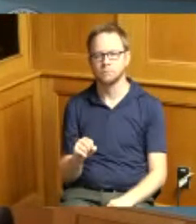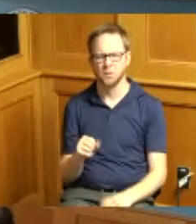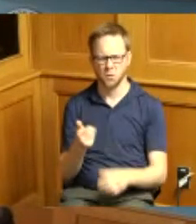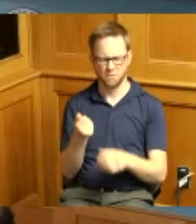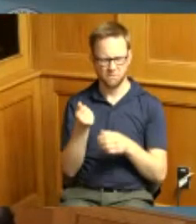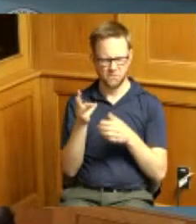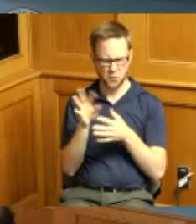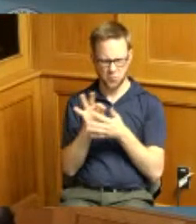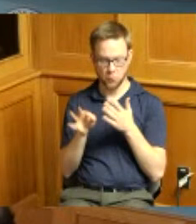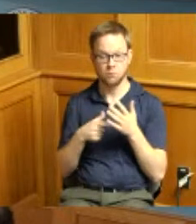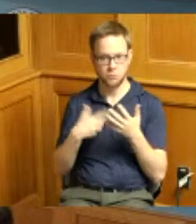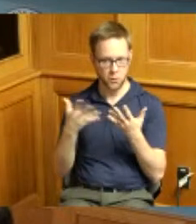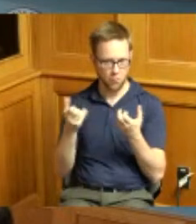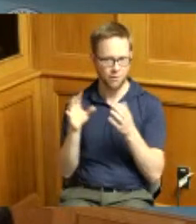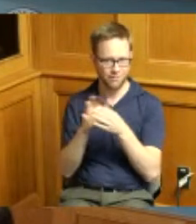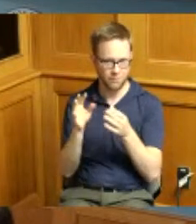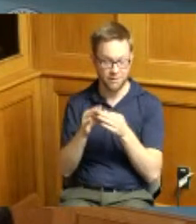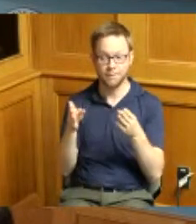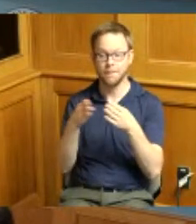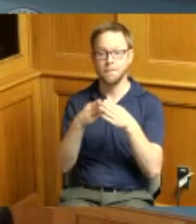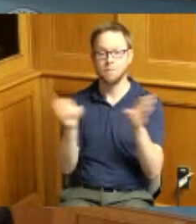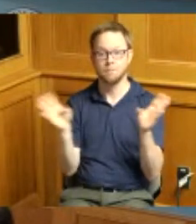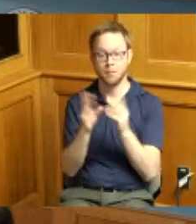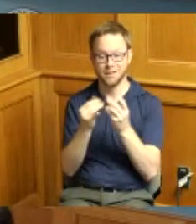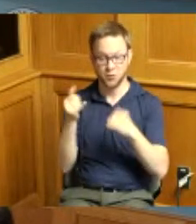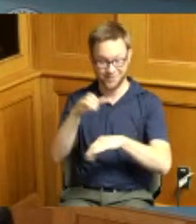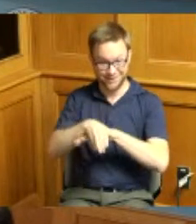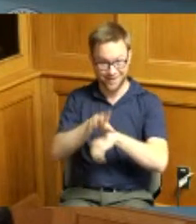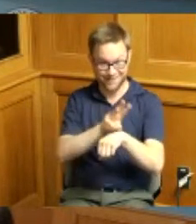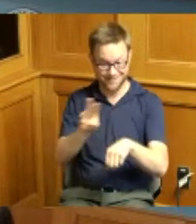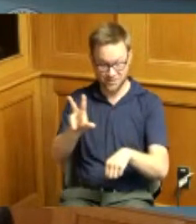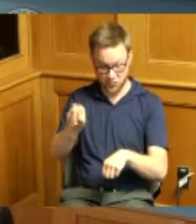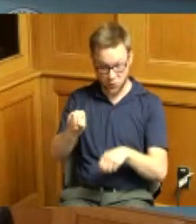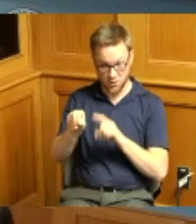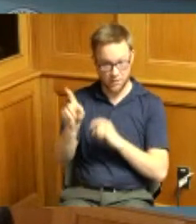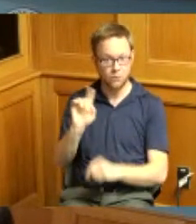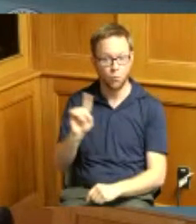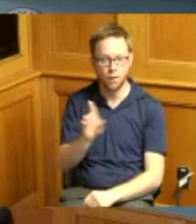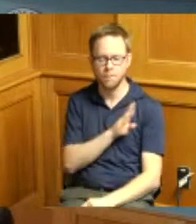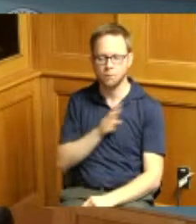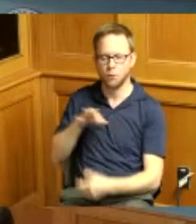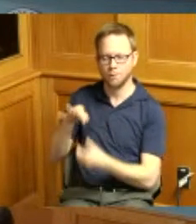public hearing tonight 6:30 board of Elections we're discussing the three levies that are